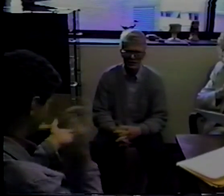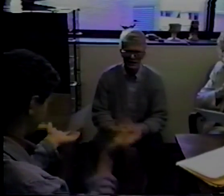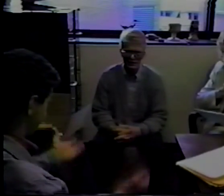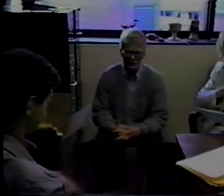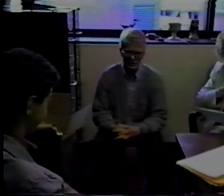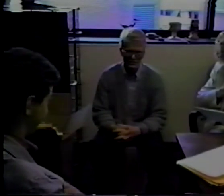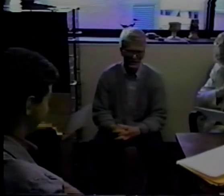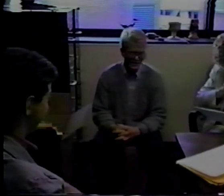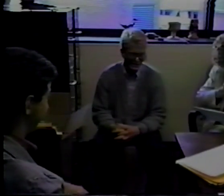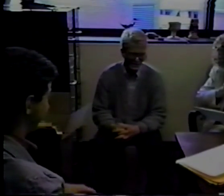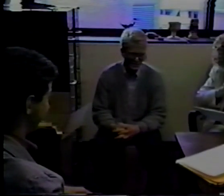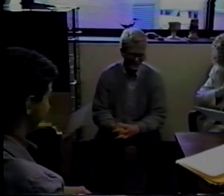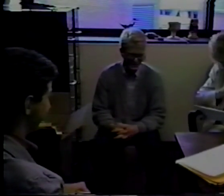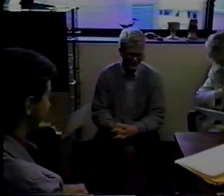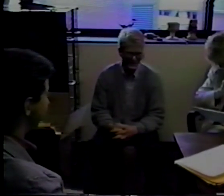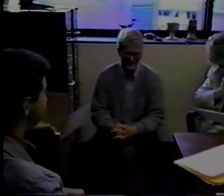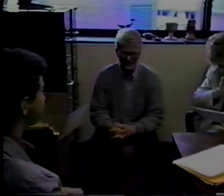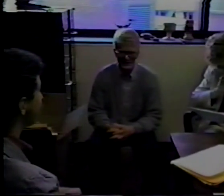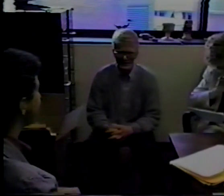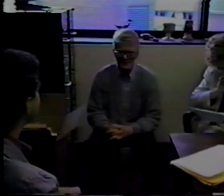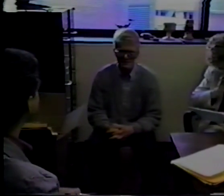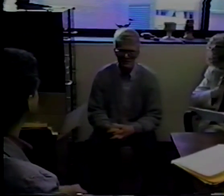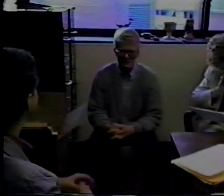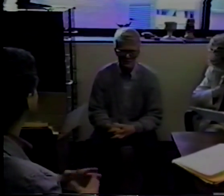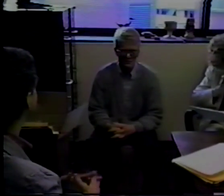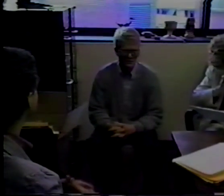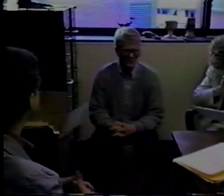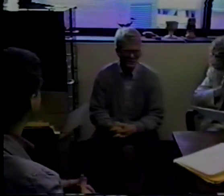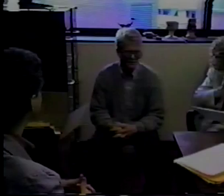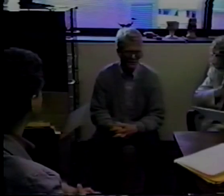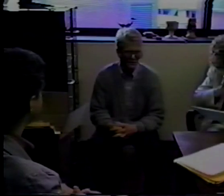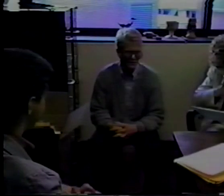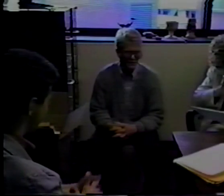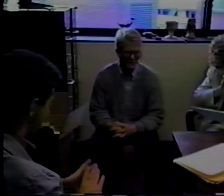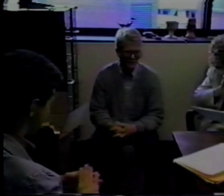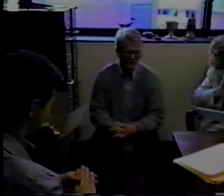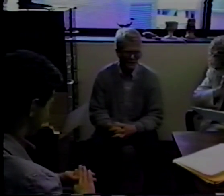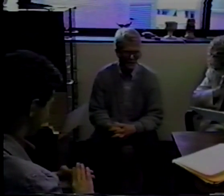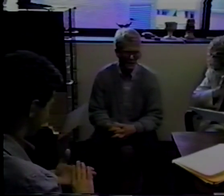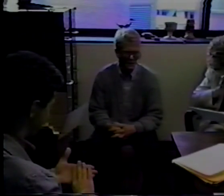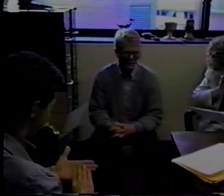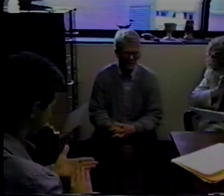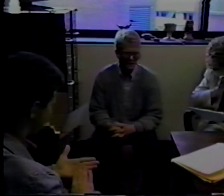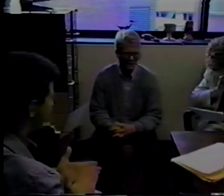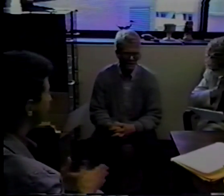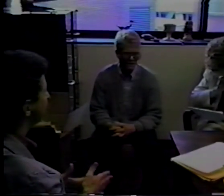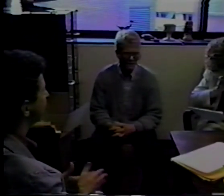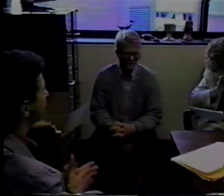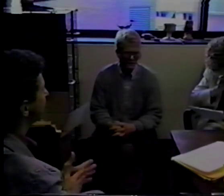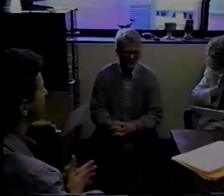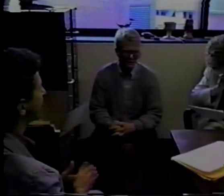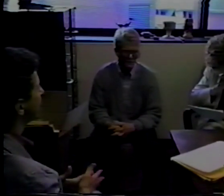Some of the English doesn't make sense.